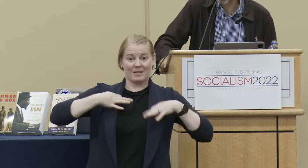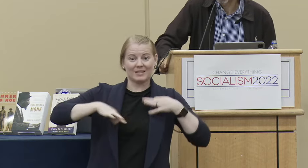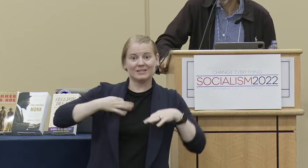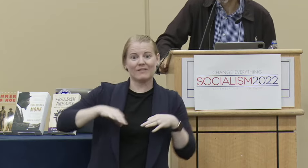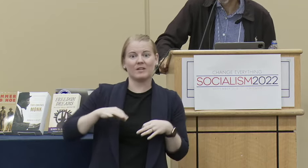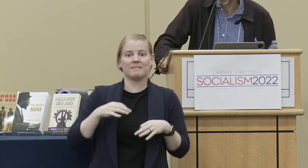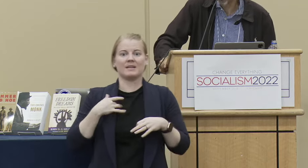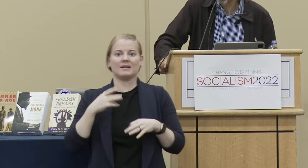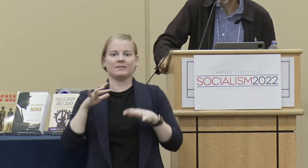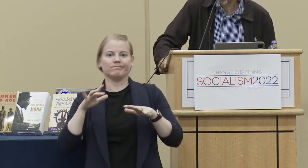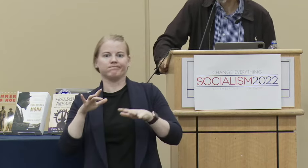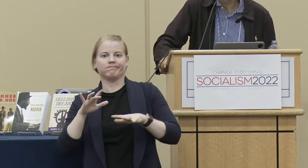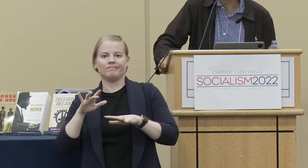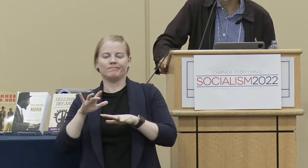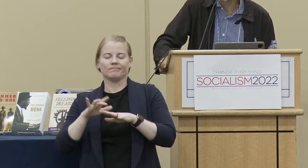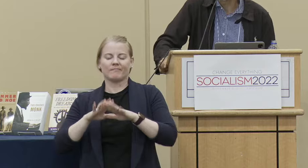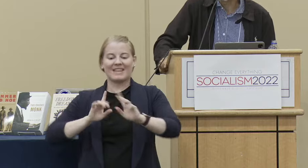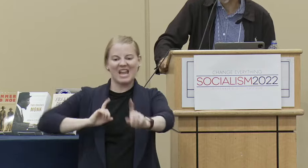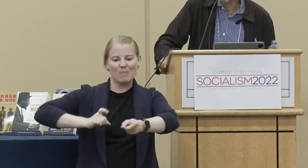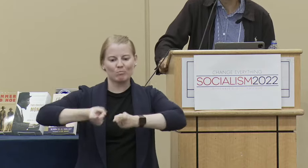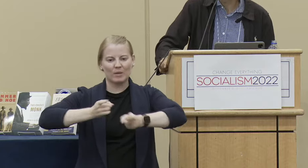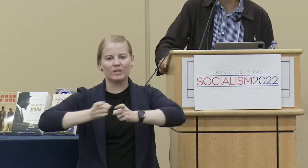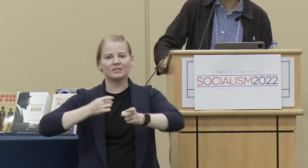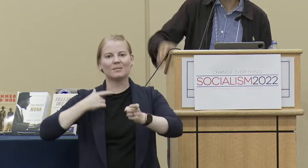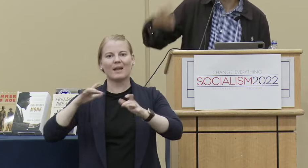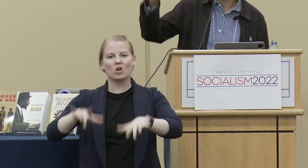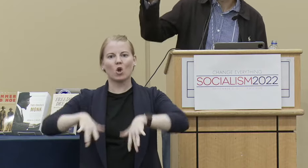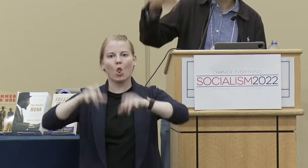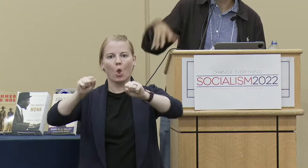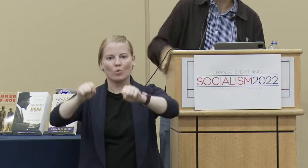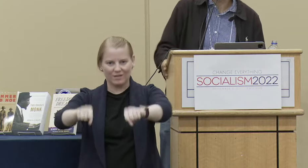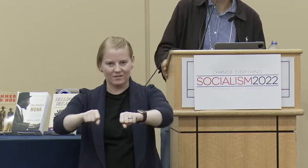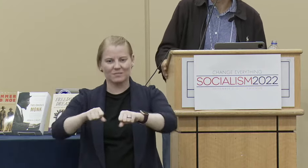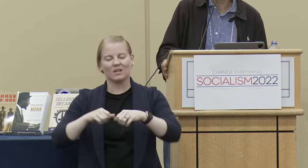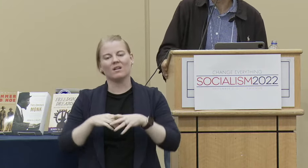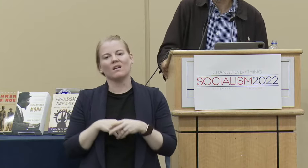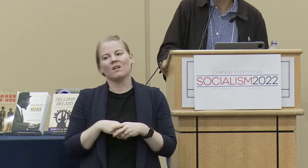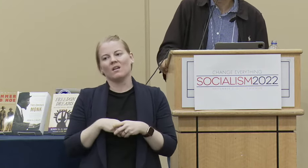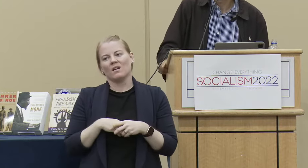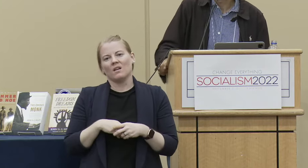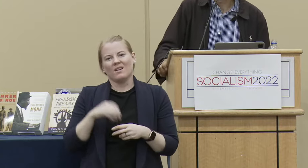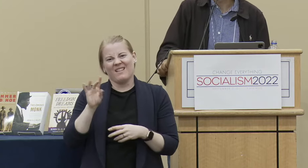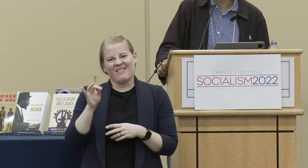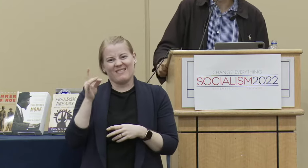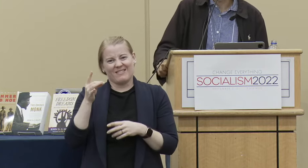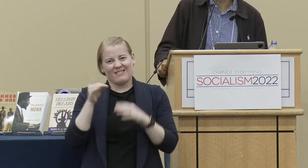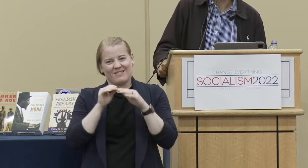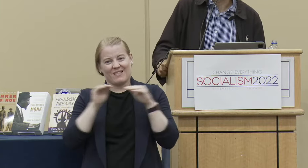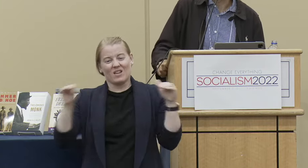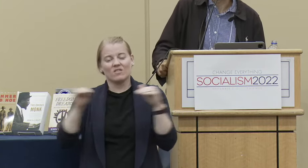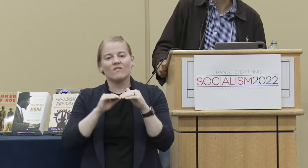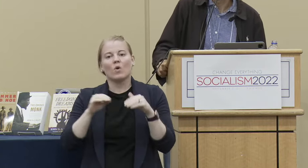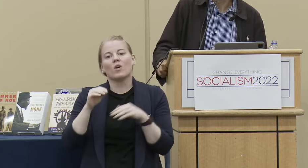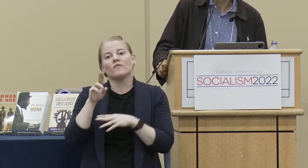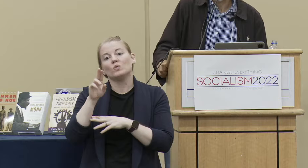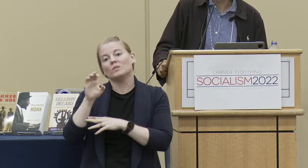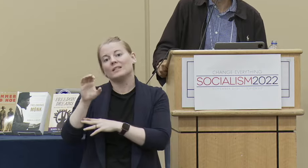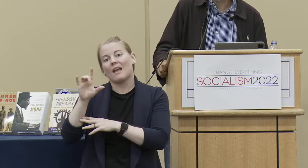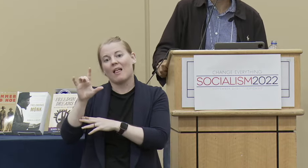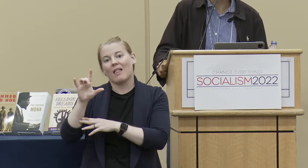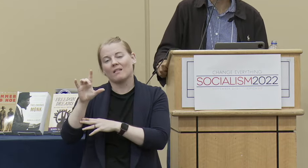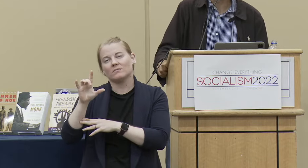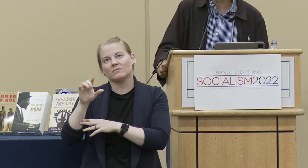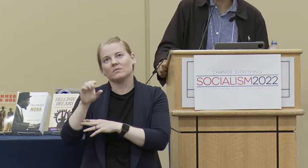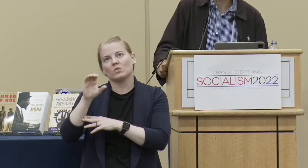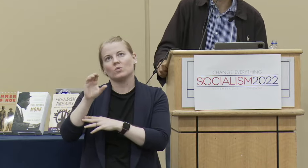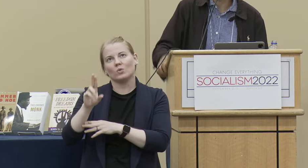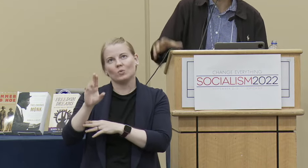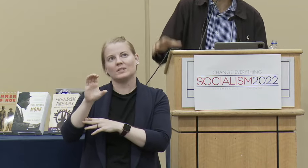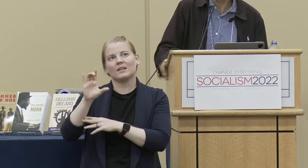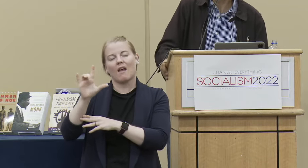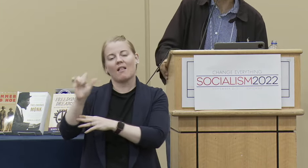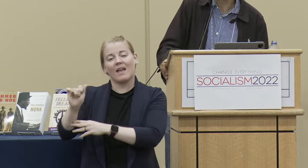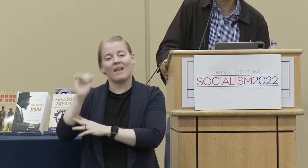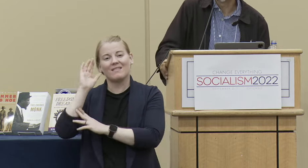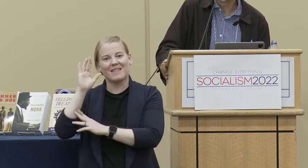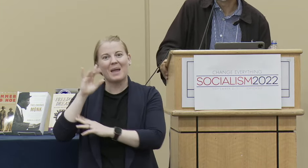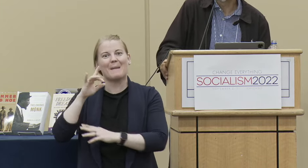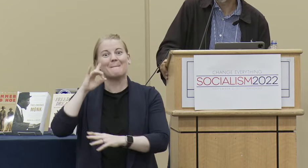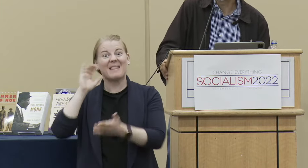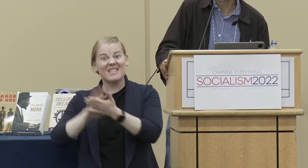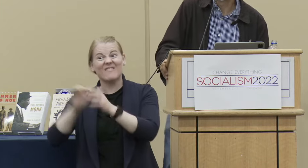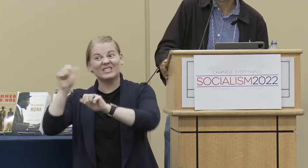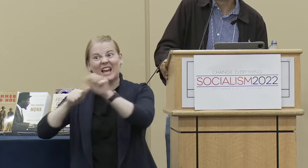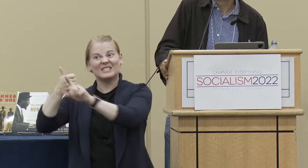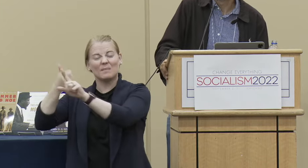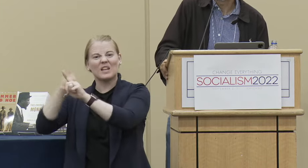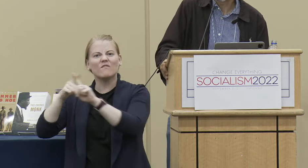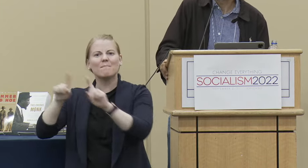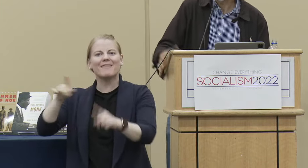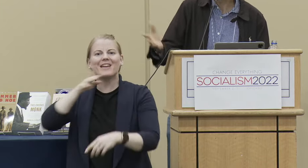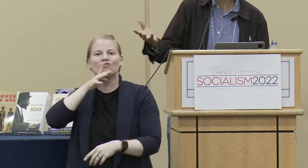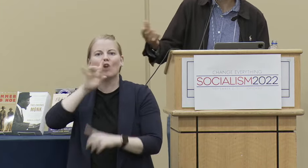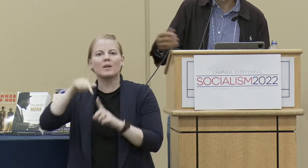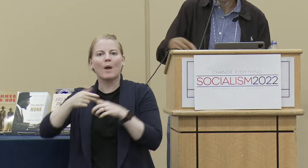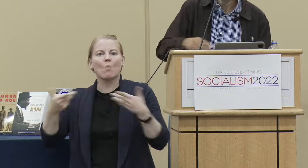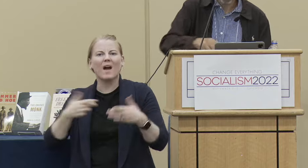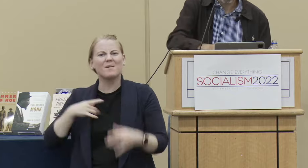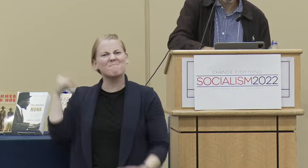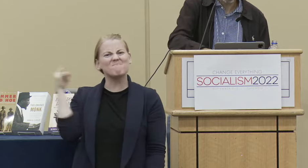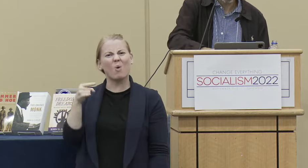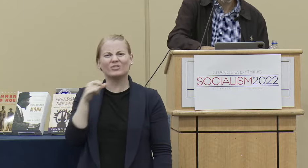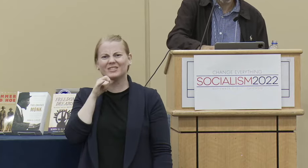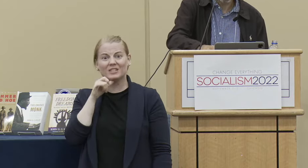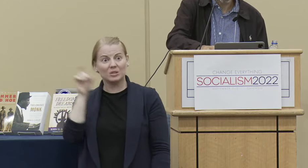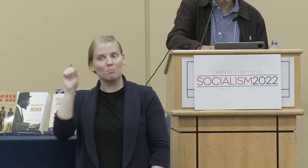ideology . All the economists at u